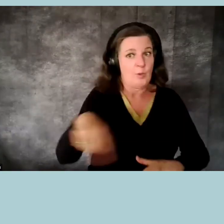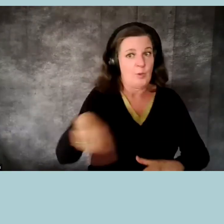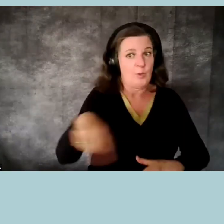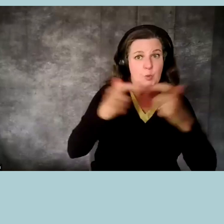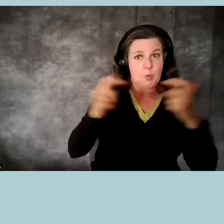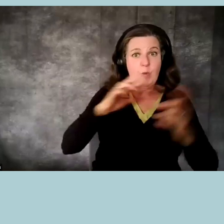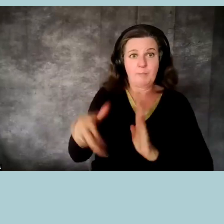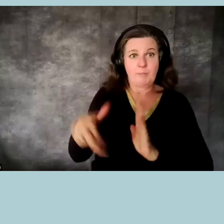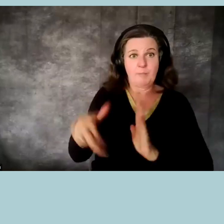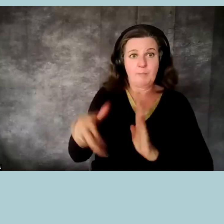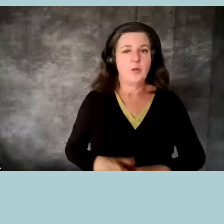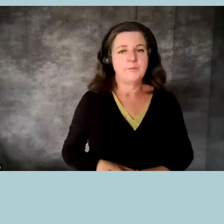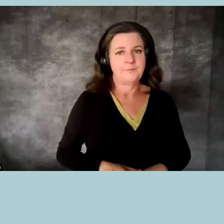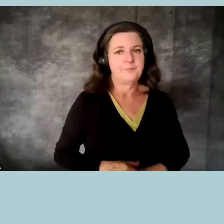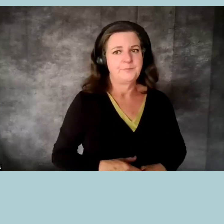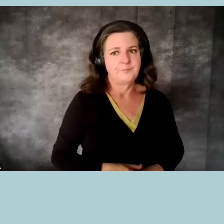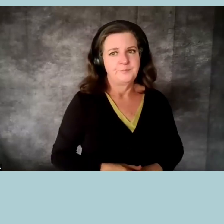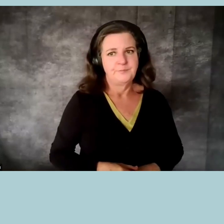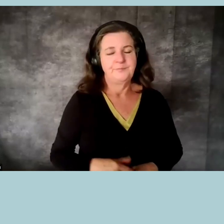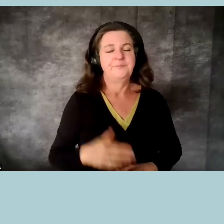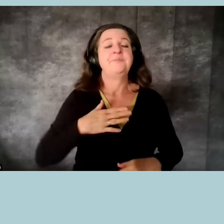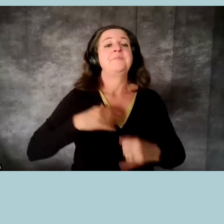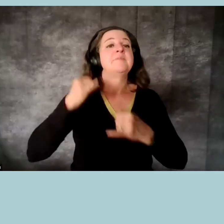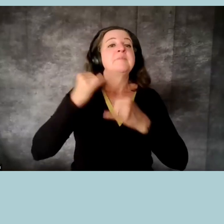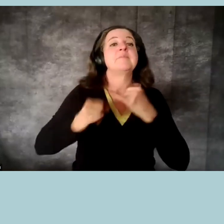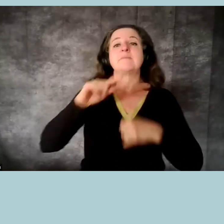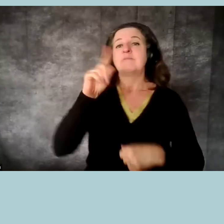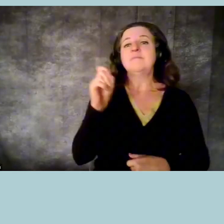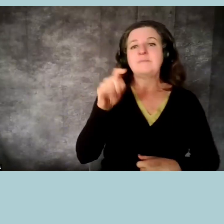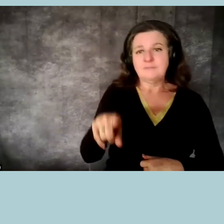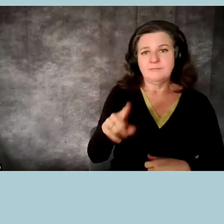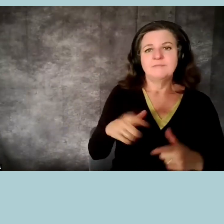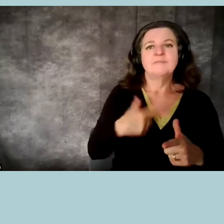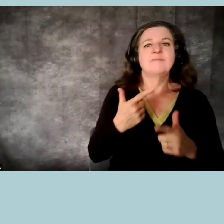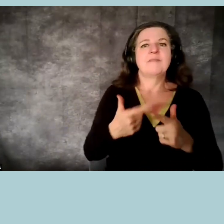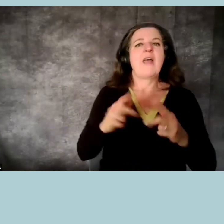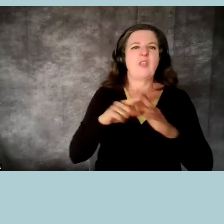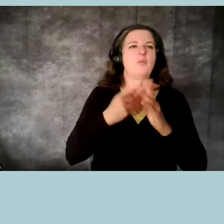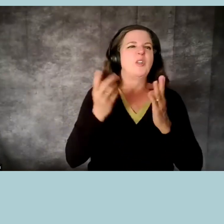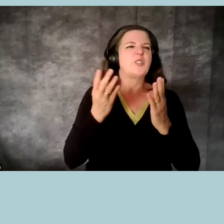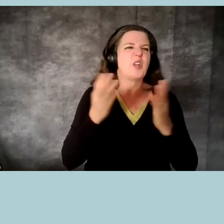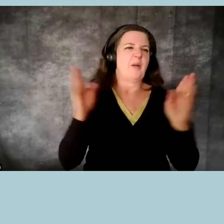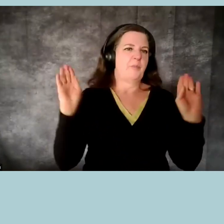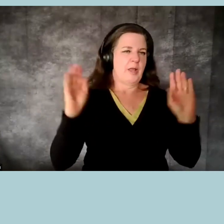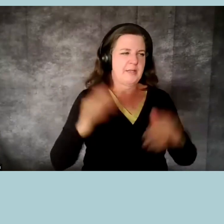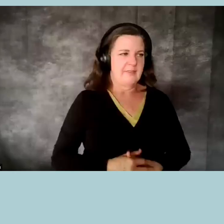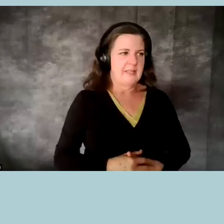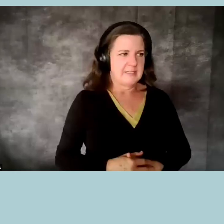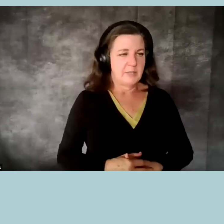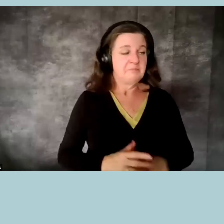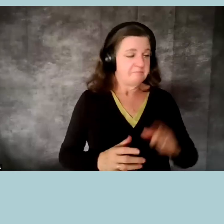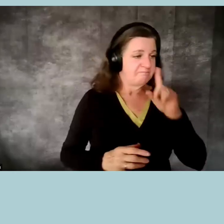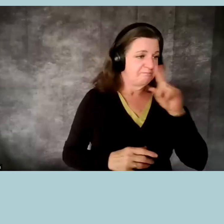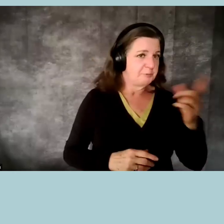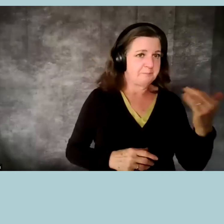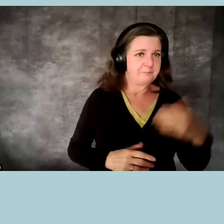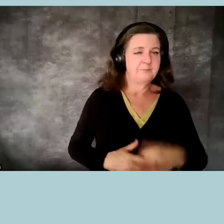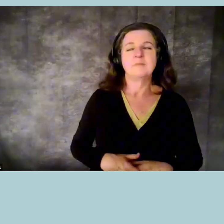it's my last question and then we can start broadening things out but i i'm curious if you have anything you wanted to